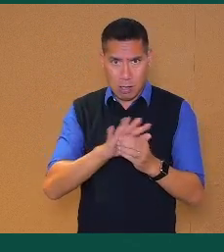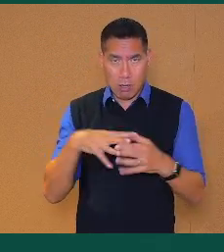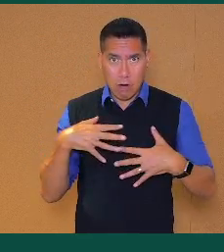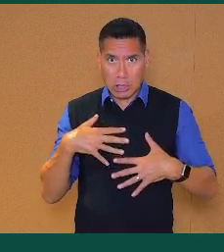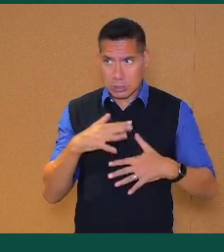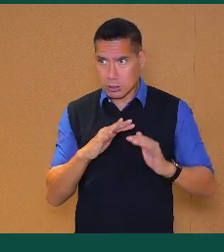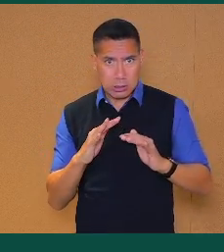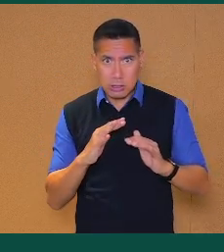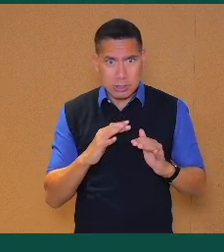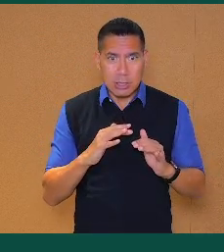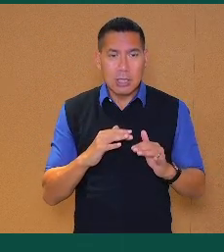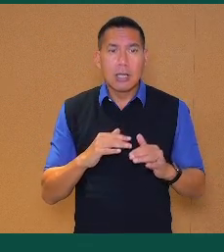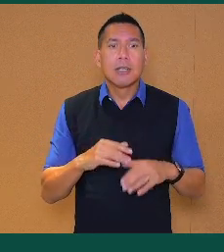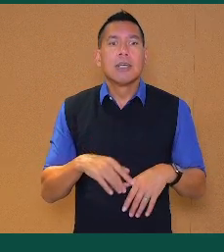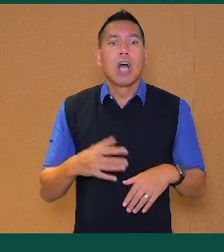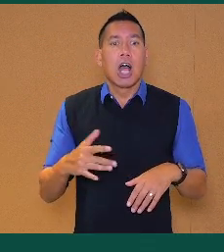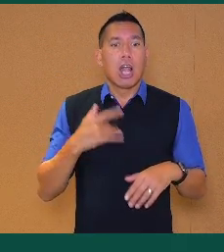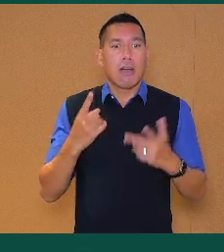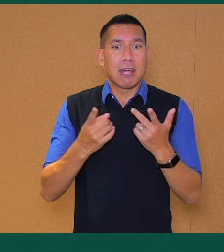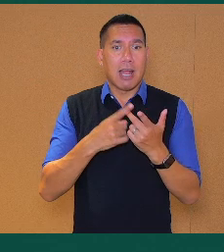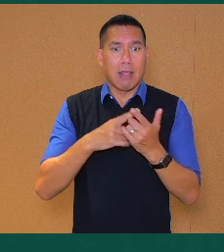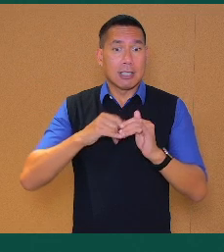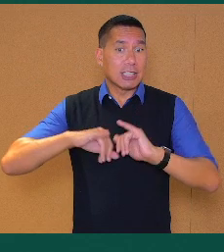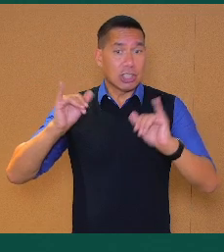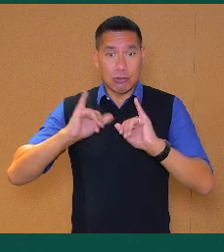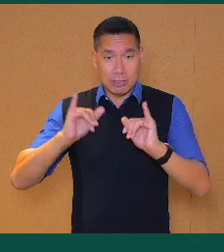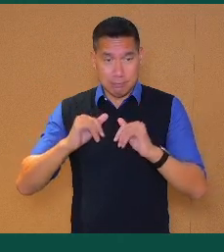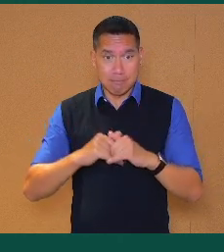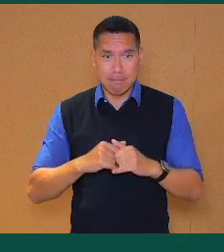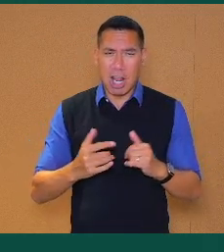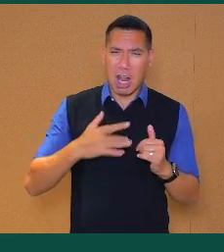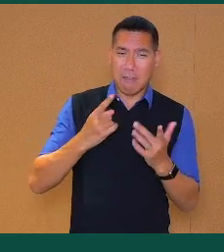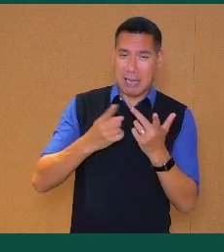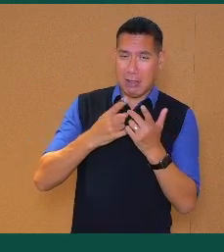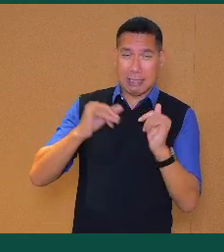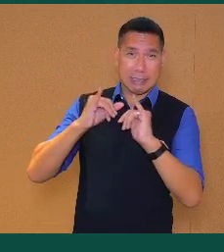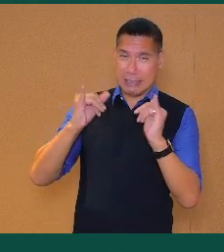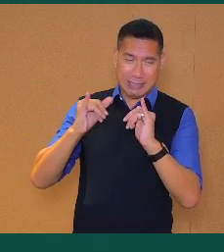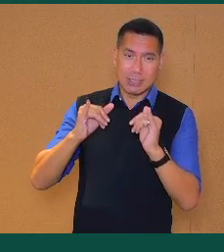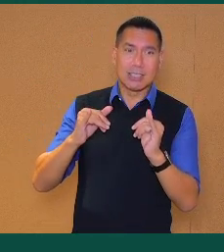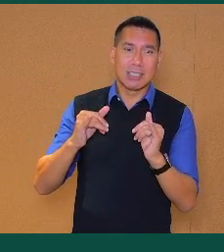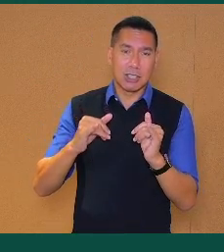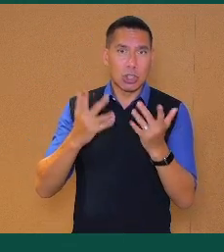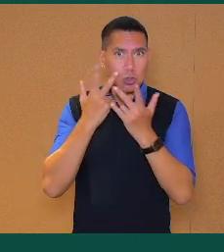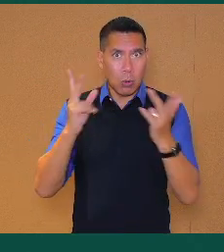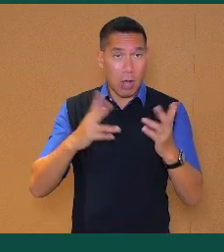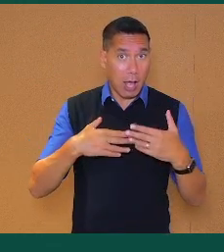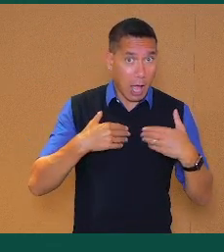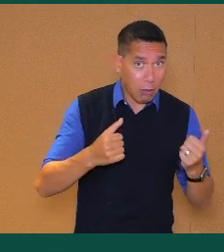wellbeing, looking at mental and physical health, relationships, habits as well as social pressures. It acts as a resource, a comfort and an outlet for listeners as they are encouraged to call in to share